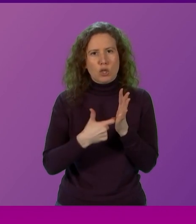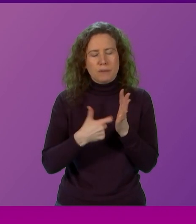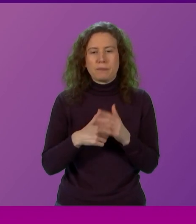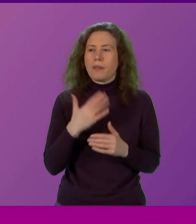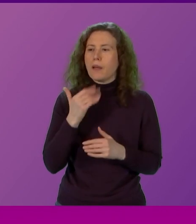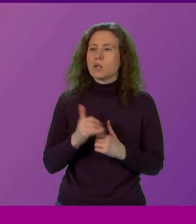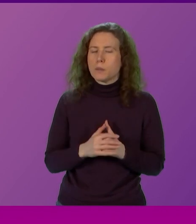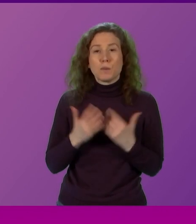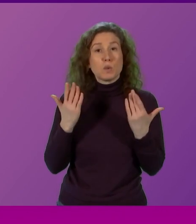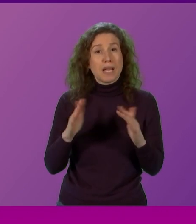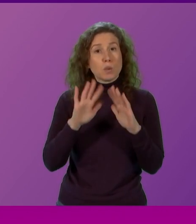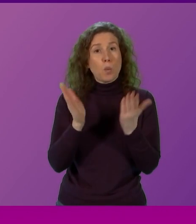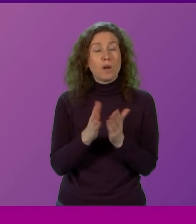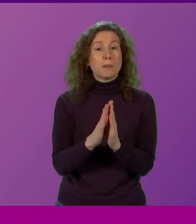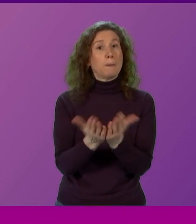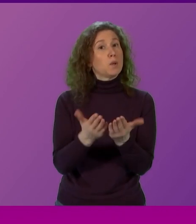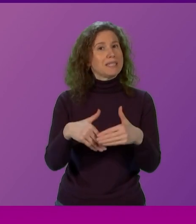Today is world book day.